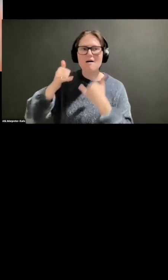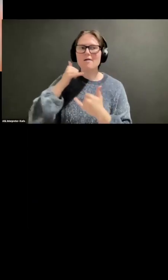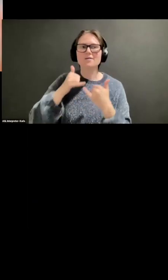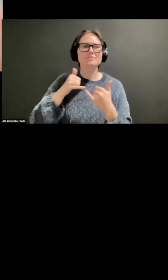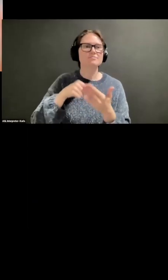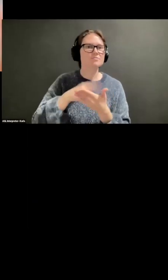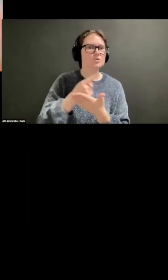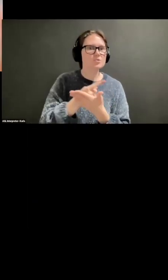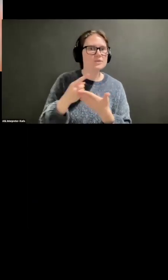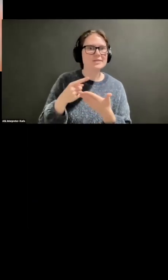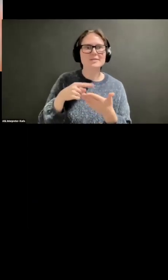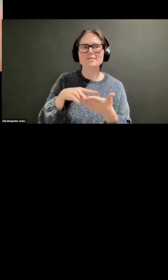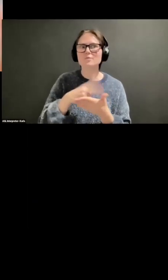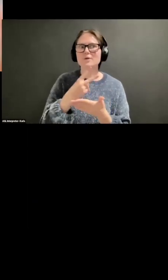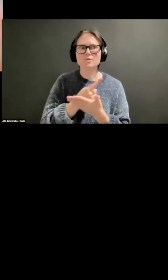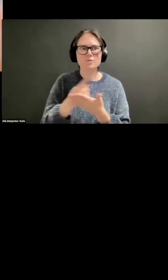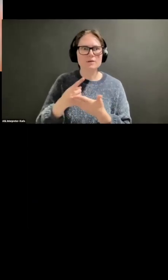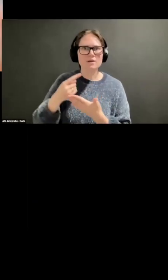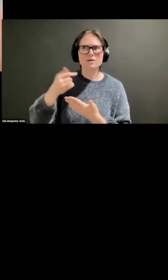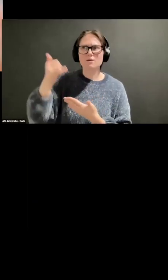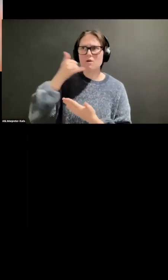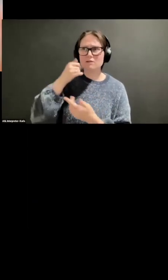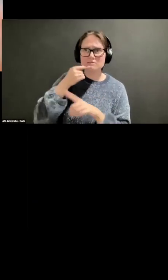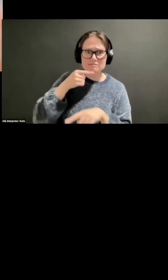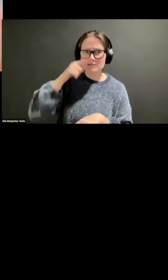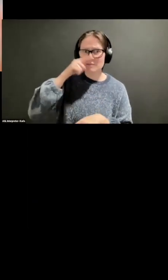accept placement of the baby and what you should